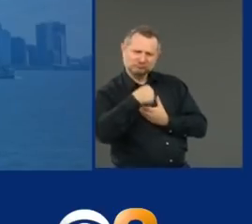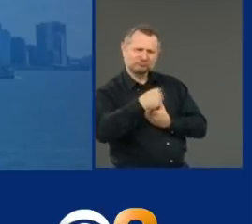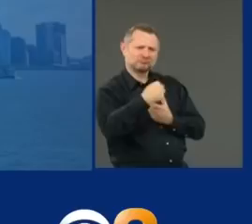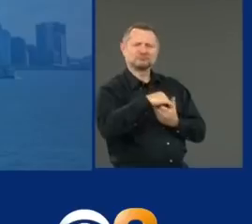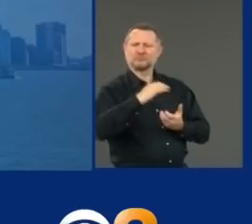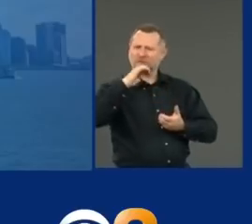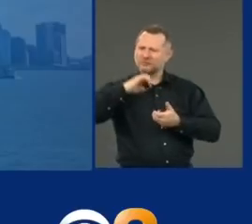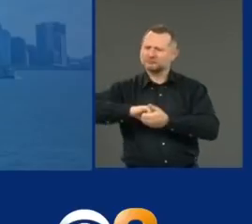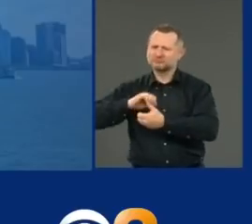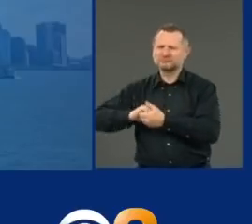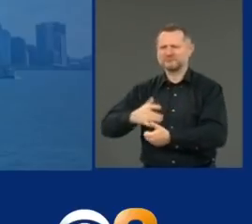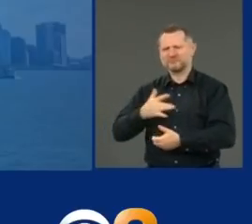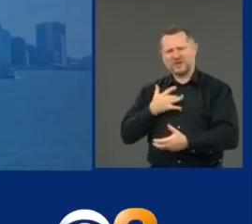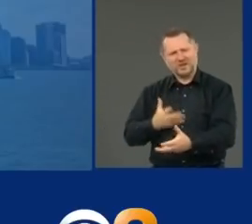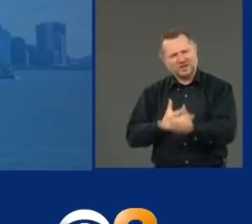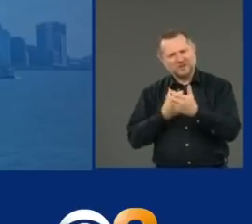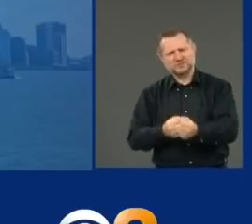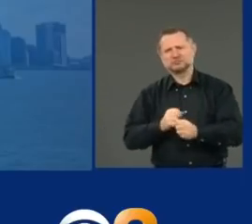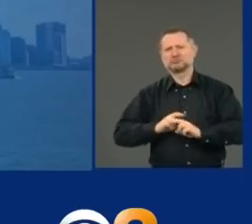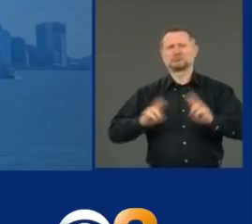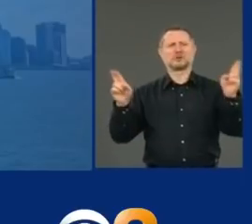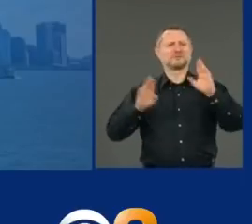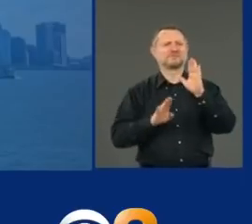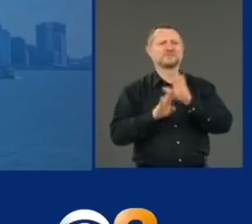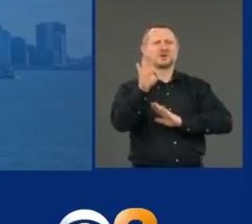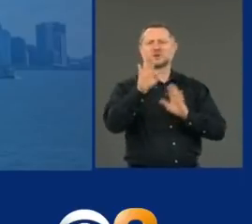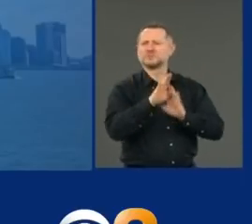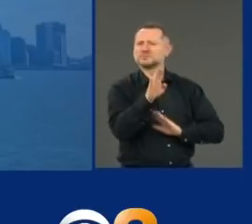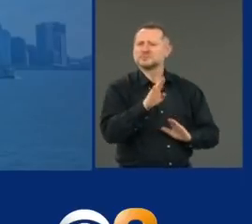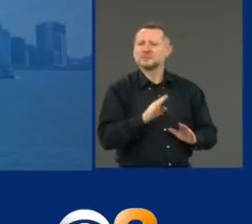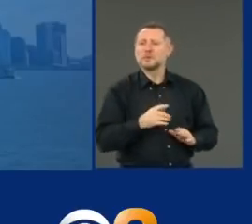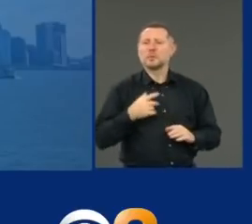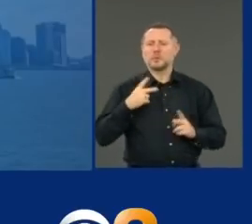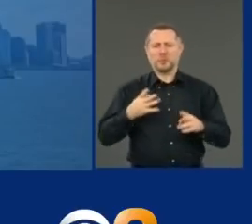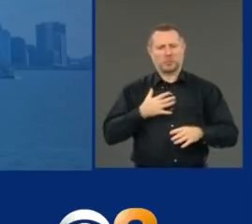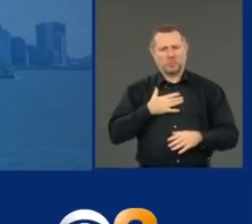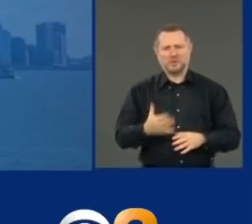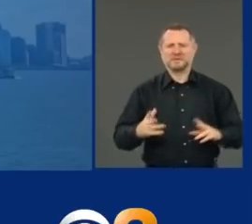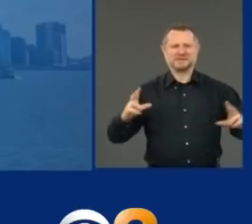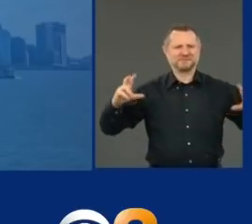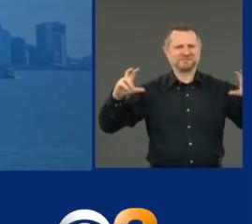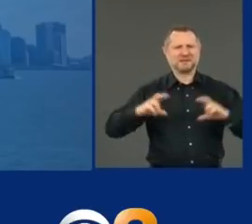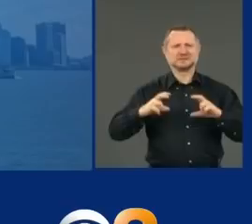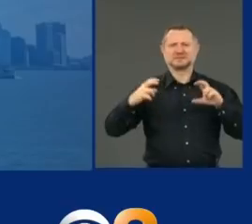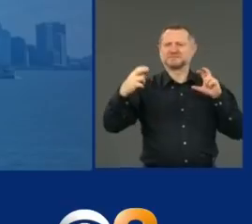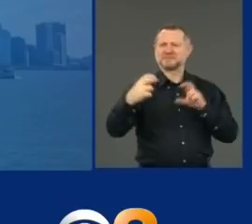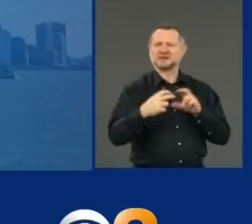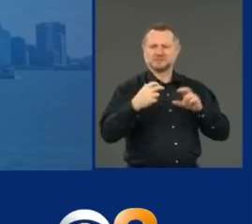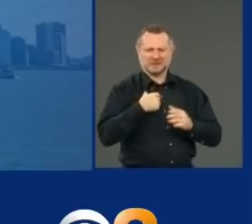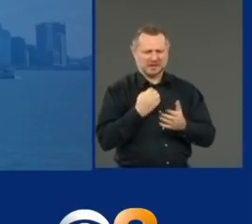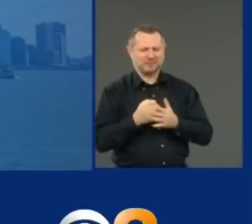ECONOMY. TO STIMULATE IT AND GET BIG PROJECTS GOING. TO GET THE BUSINESS SECTOR